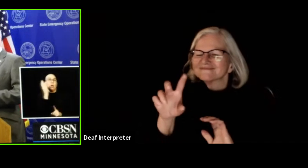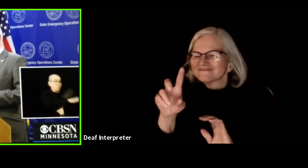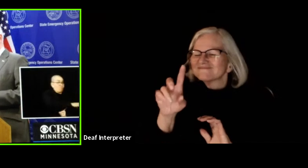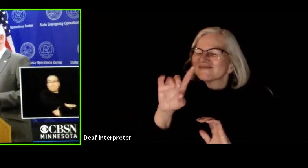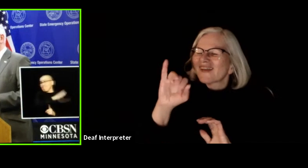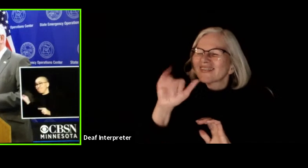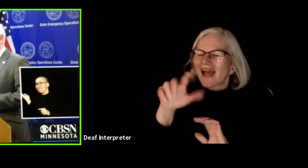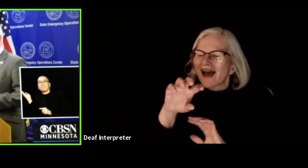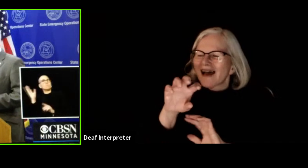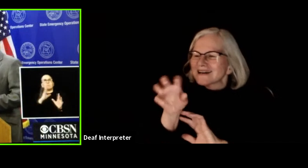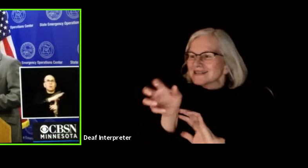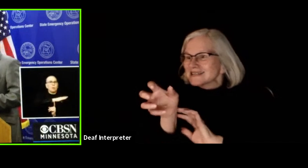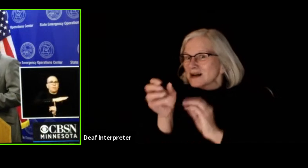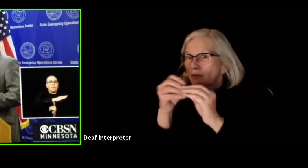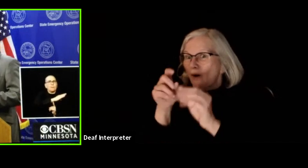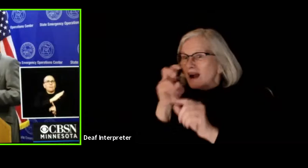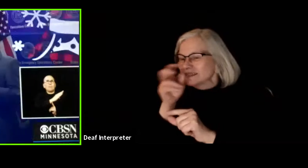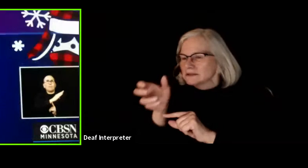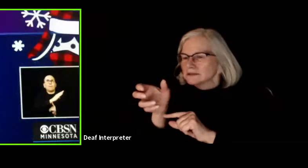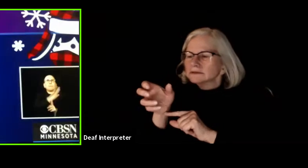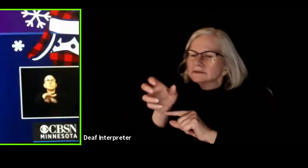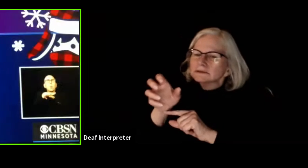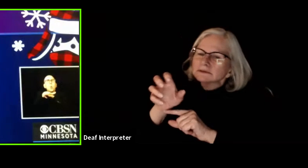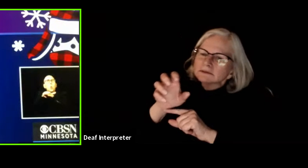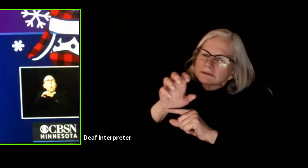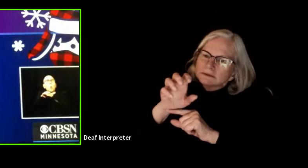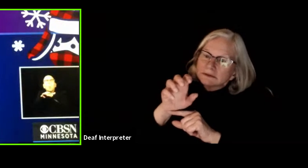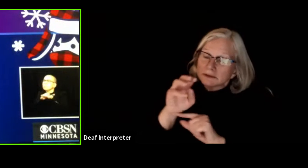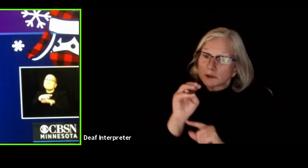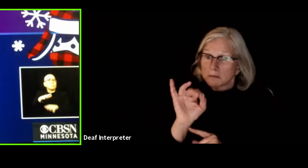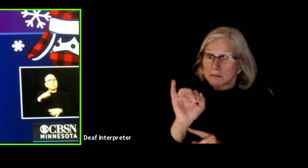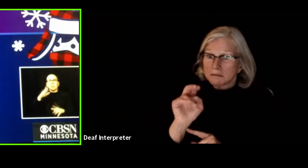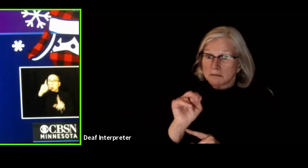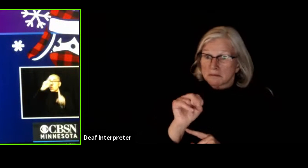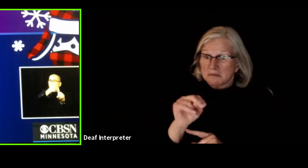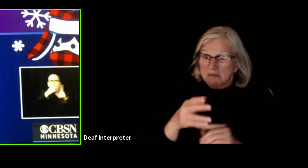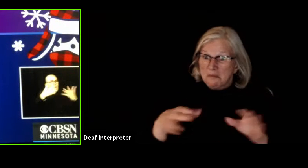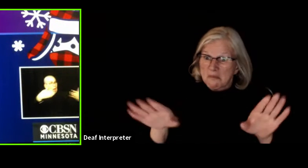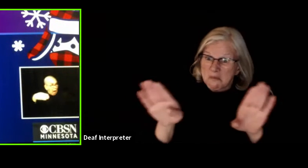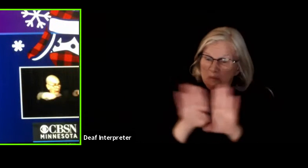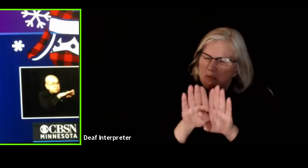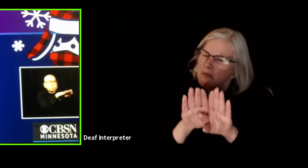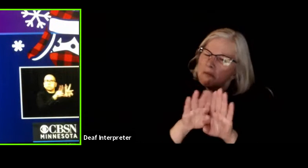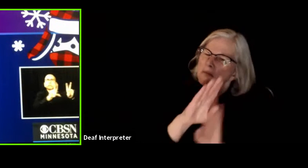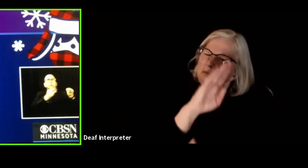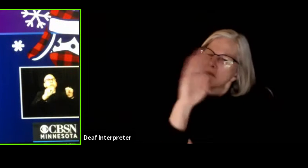MINNESOTA'S NEVER BEEN CLOSED. THERE HAVE BEEN MANY THINGS THAT HAVE HAPPENED. CERTAIN SECTORS OF THE ECONOMY HAVE BEEN ASKED AND THAT'S WHY